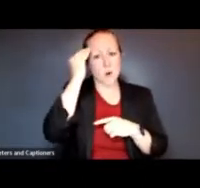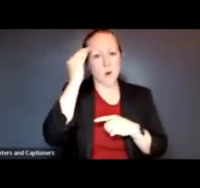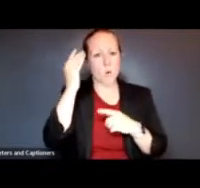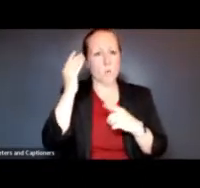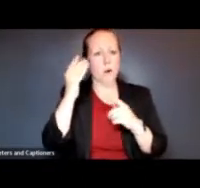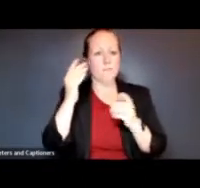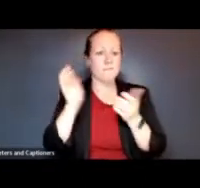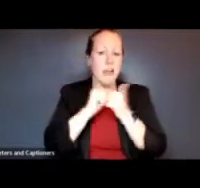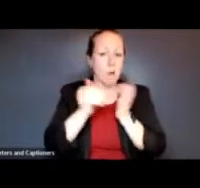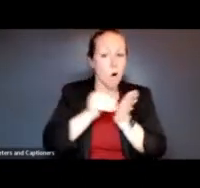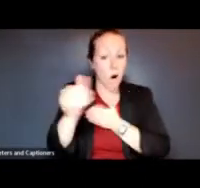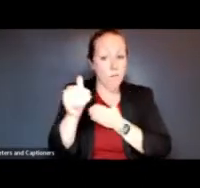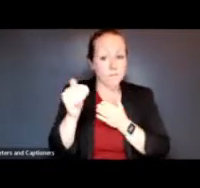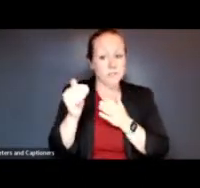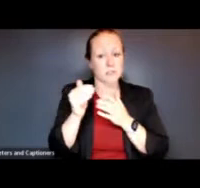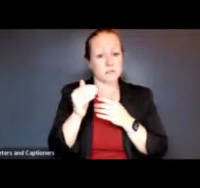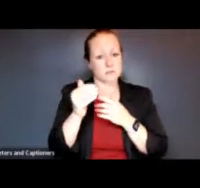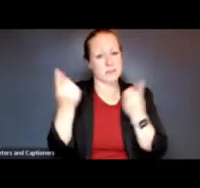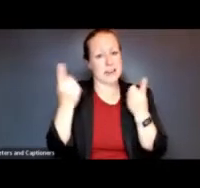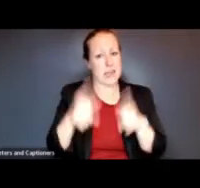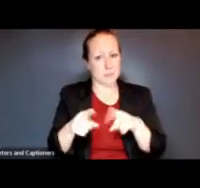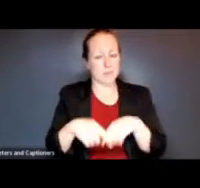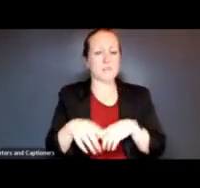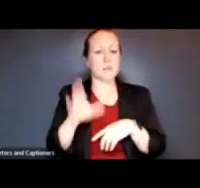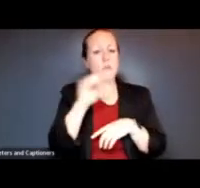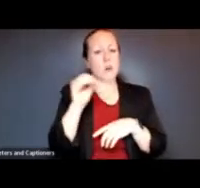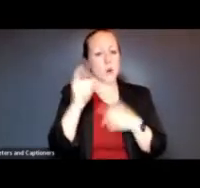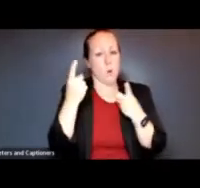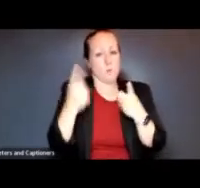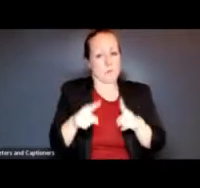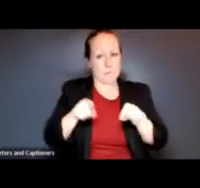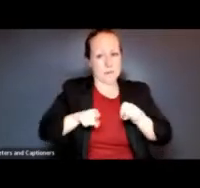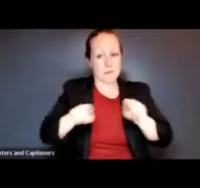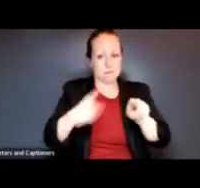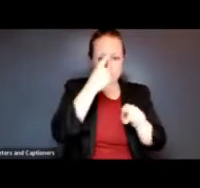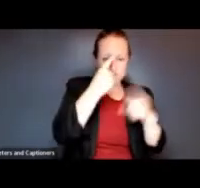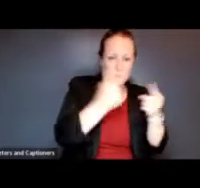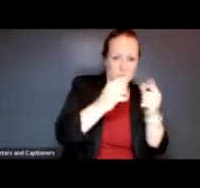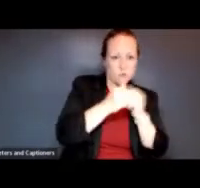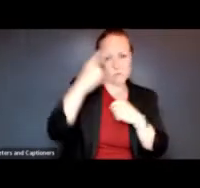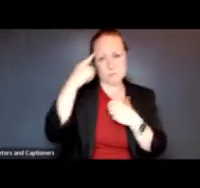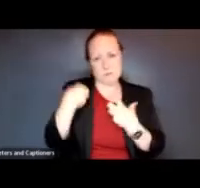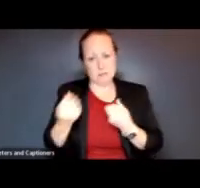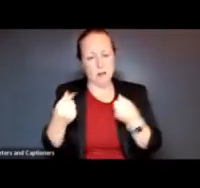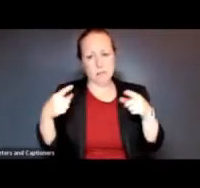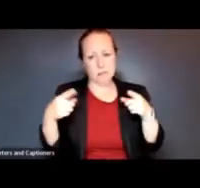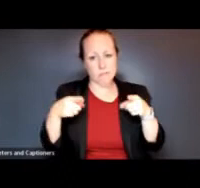co- occurring issues and statistics that Judy shared with you earlier. I am pretty sure I